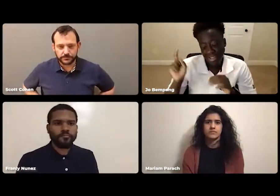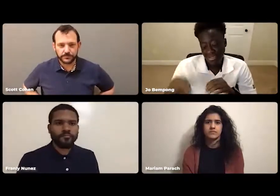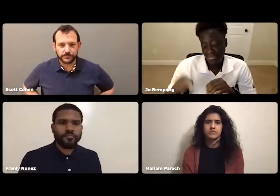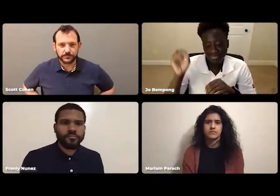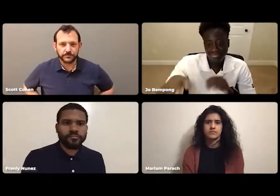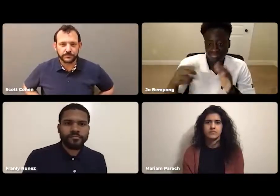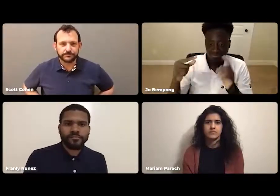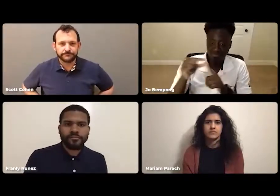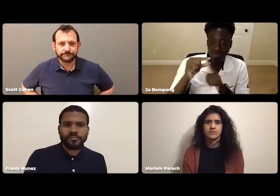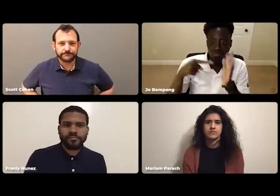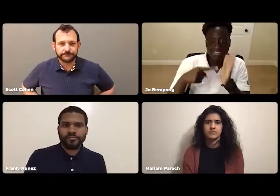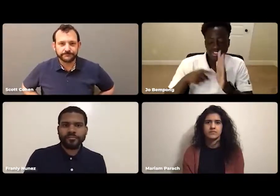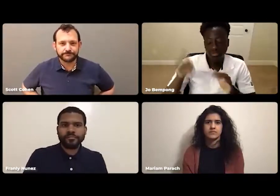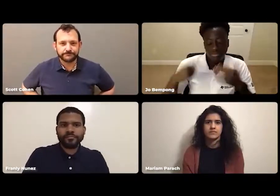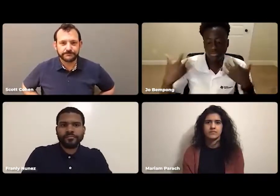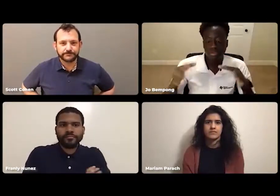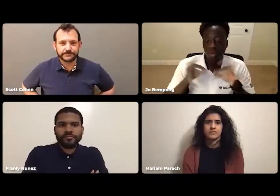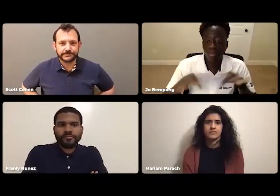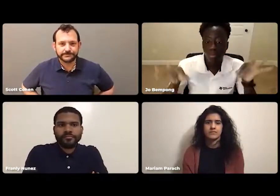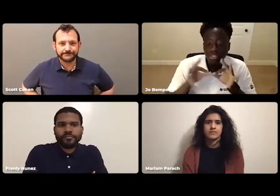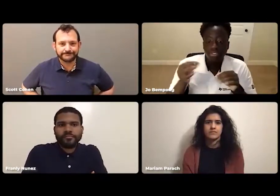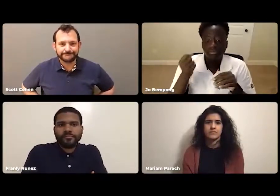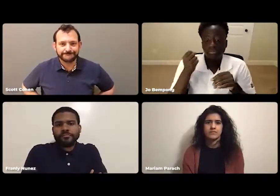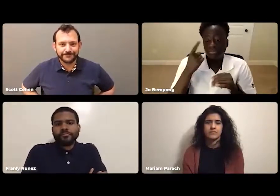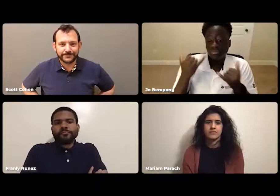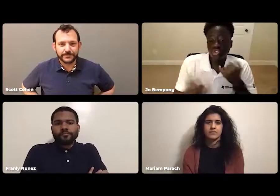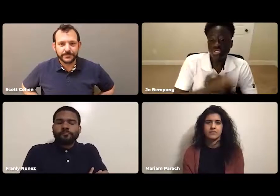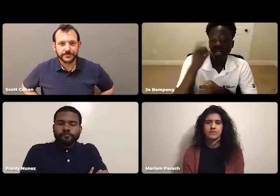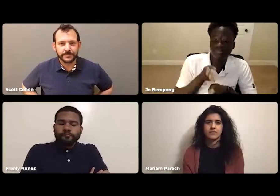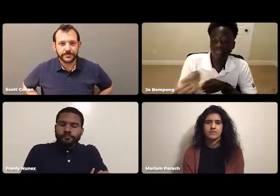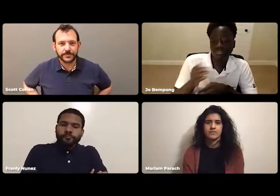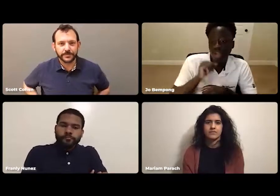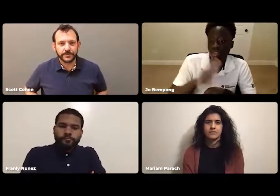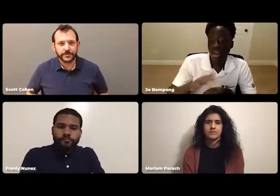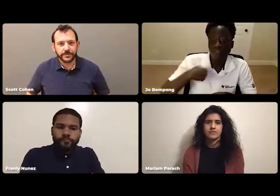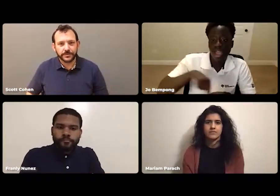The word "representation" says it all. It's so important.